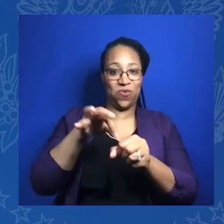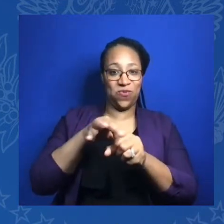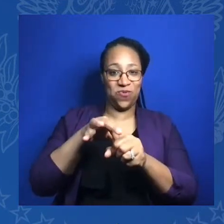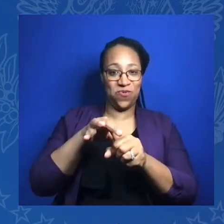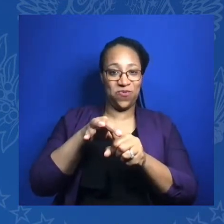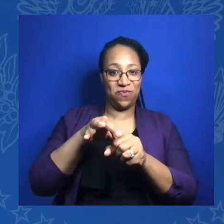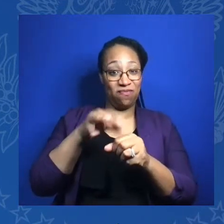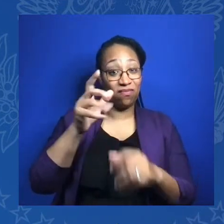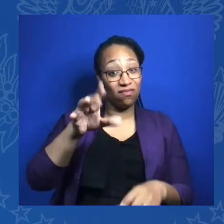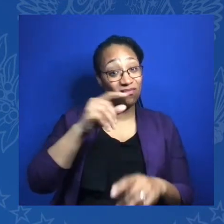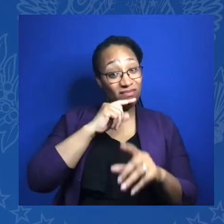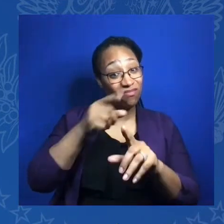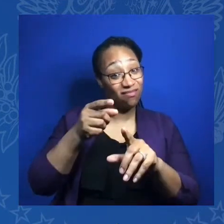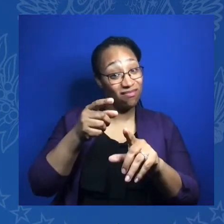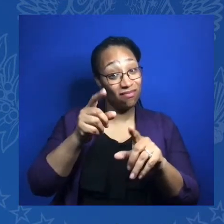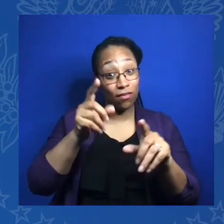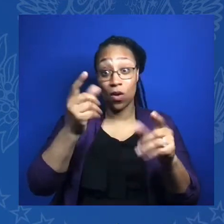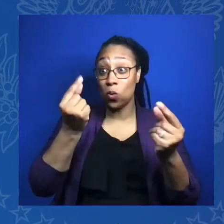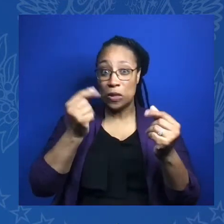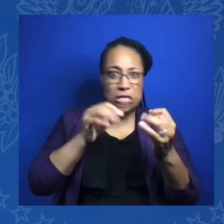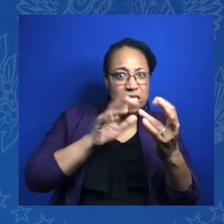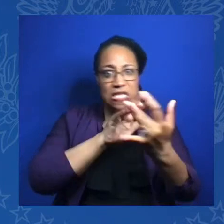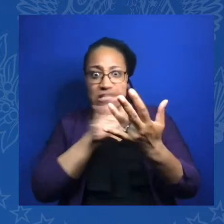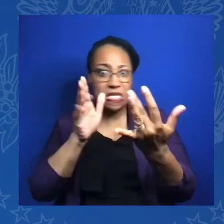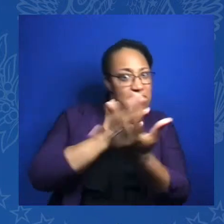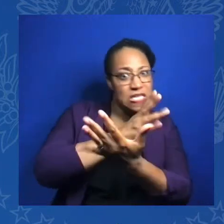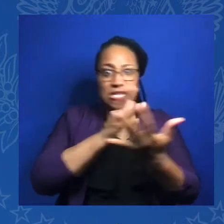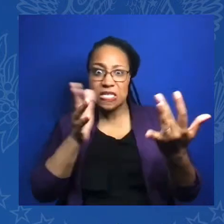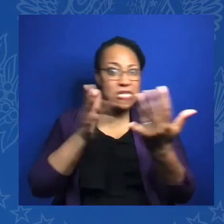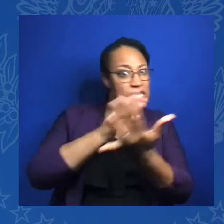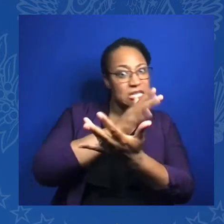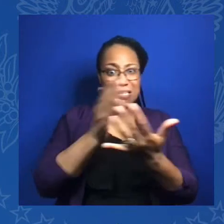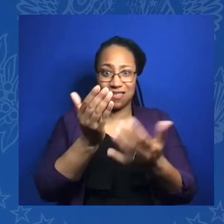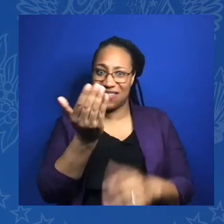Audience: Oooh -- The President: That was good.